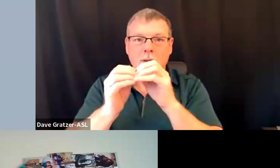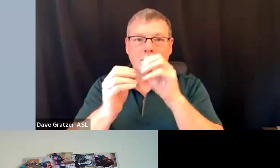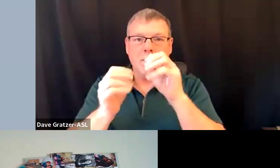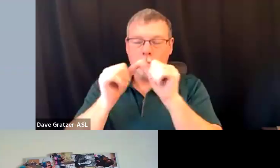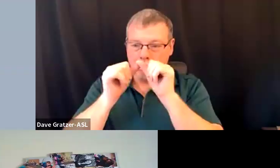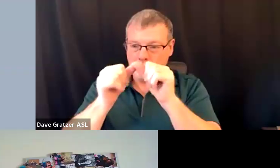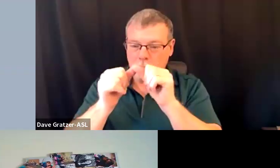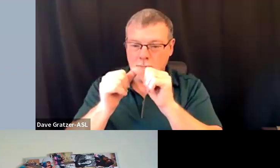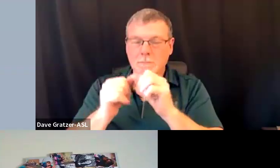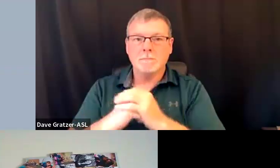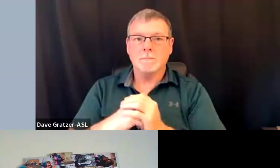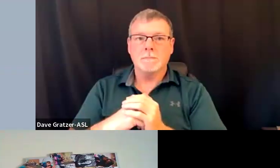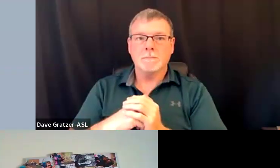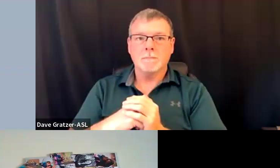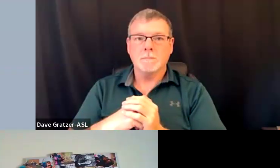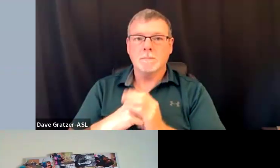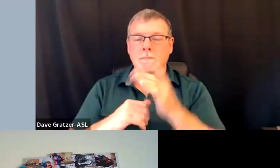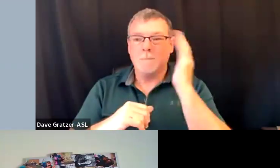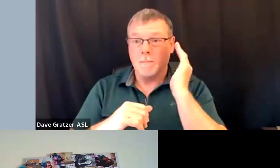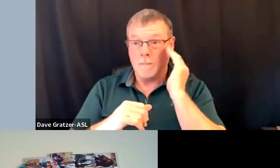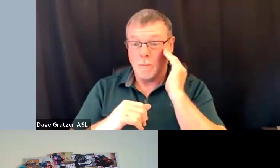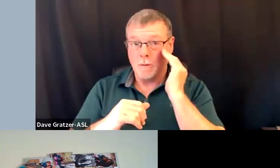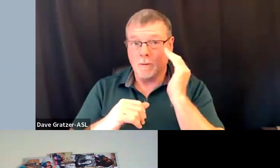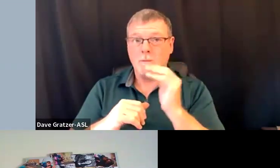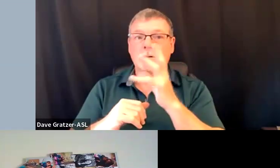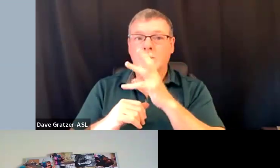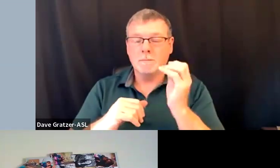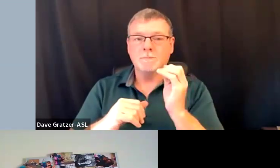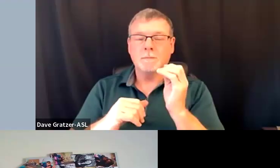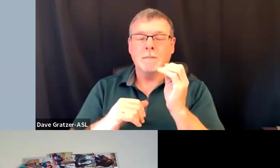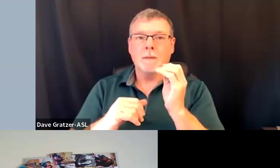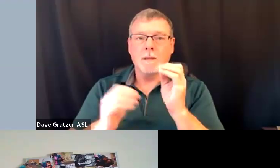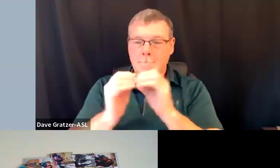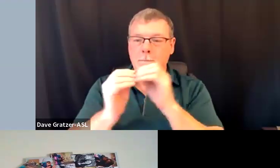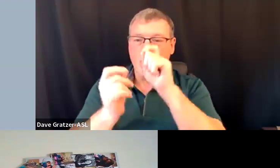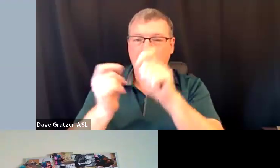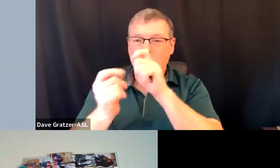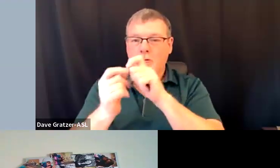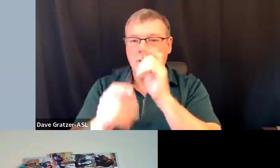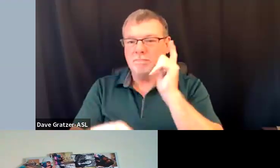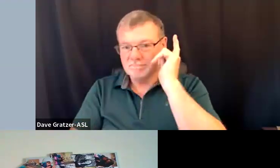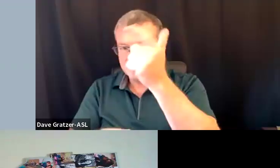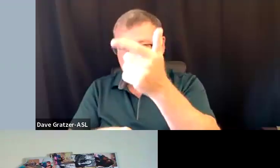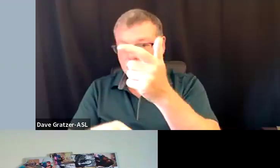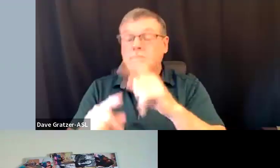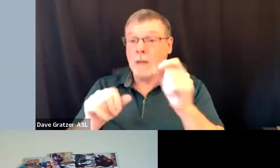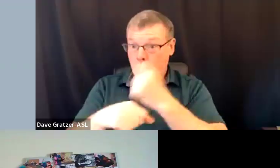that you can definitely, you know, know and circle back to to fill in more accurate information over time. But I would create that client record first